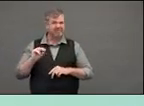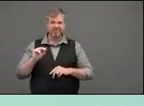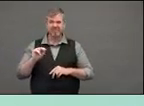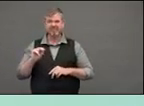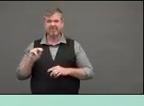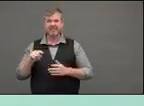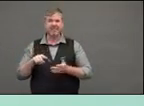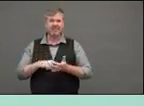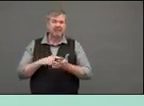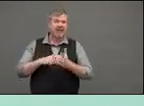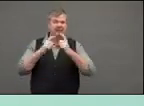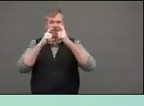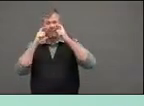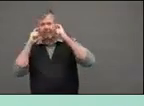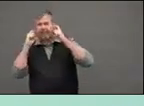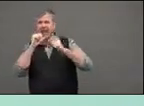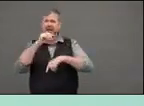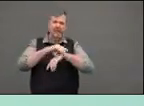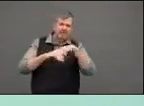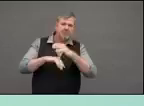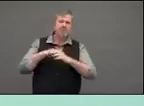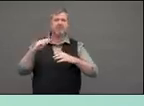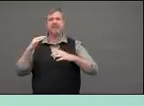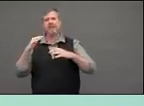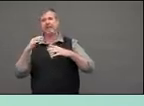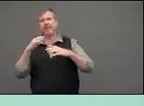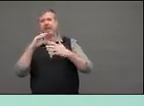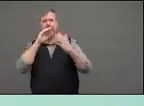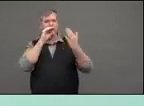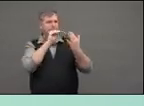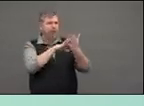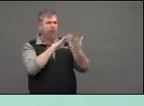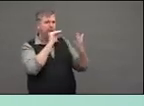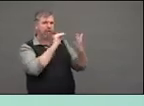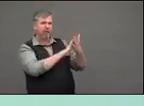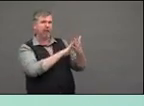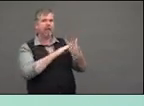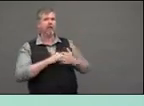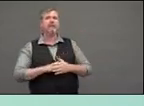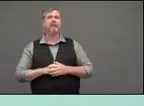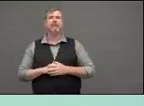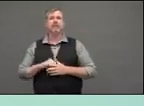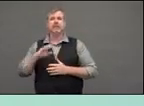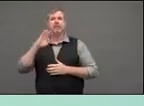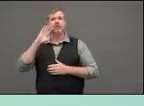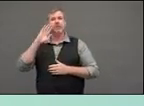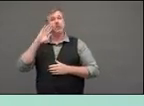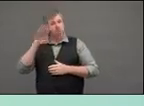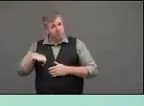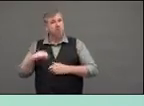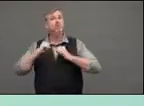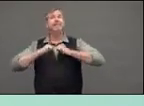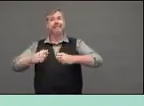it can get hot but at the same time we know that this protects me this protects other people you know